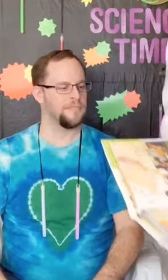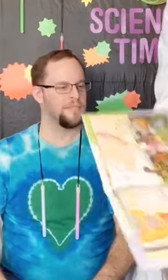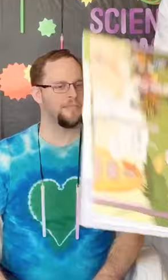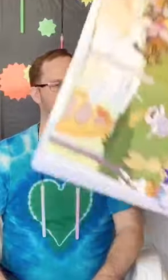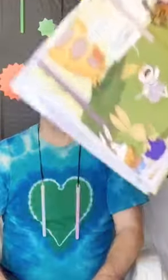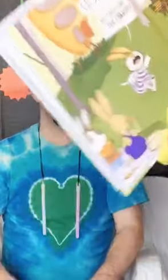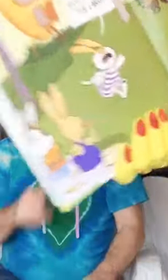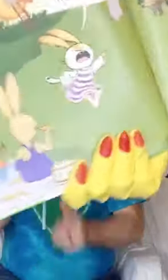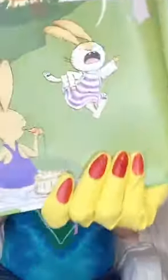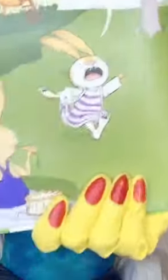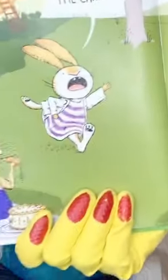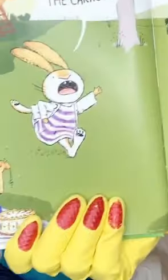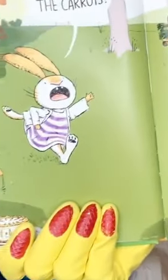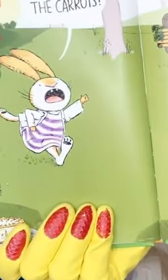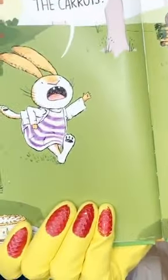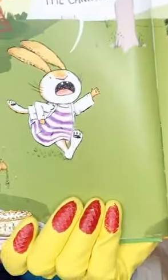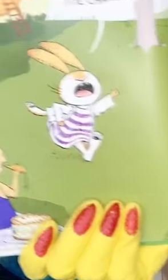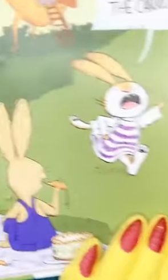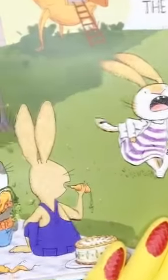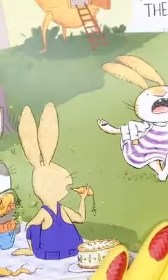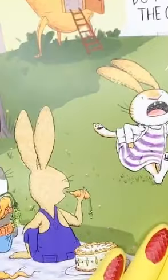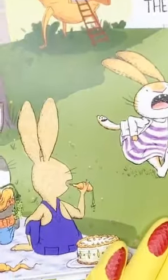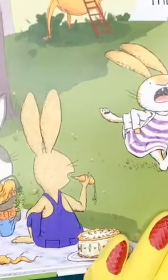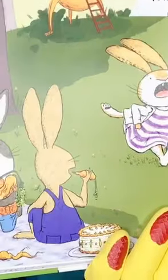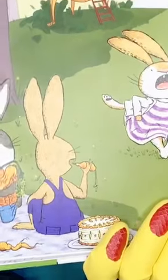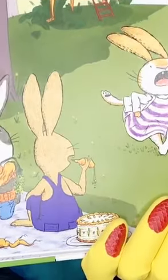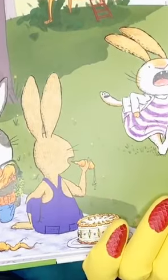she runs into the farmer's market. "Stop! Do not